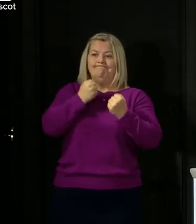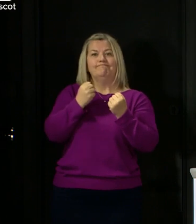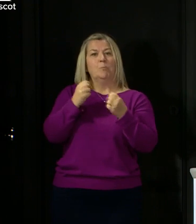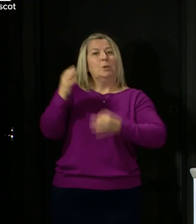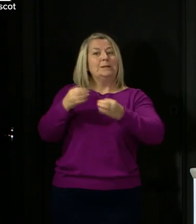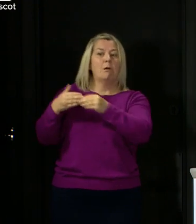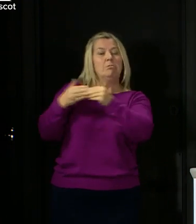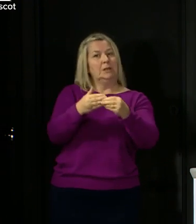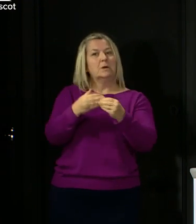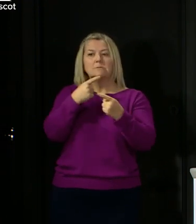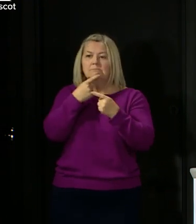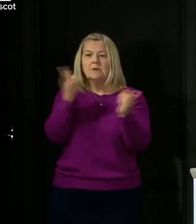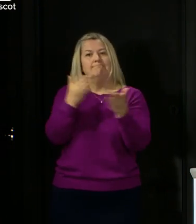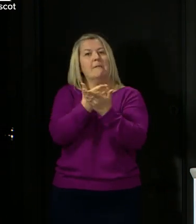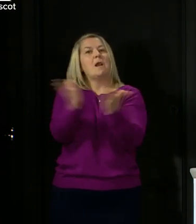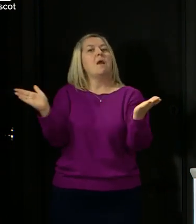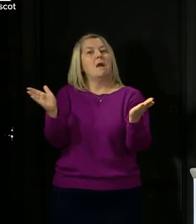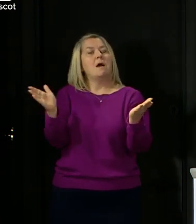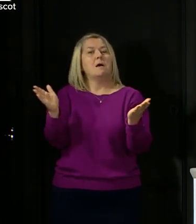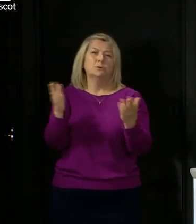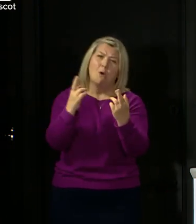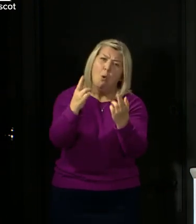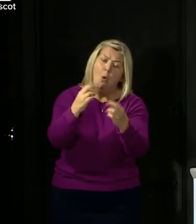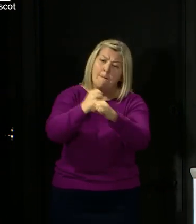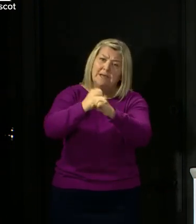provision of basic public health information, I hope the media will continue - as you most